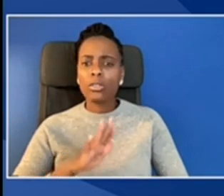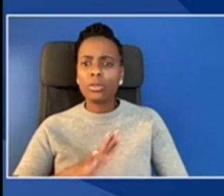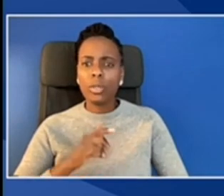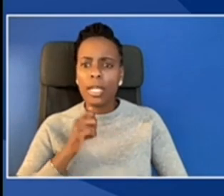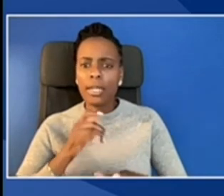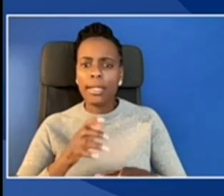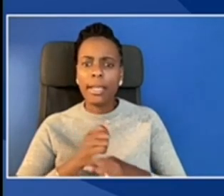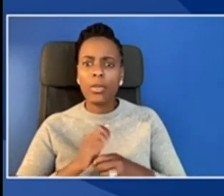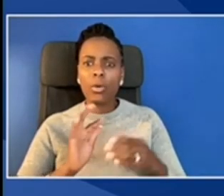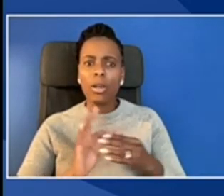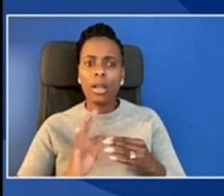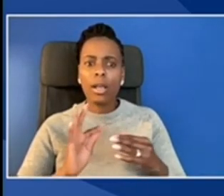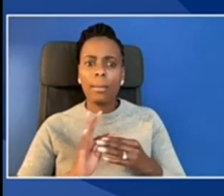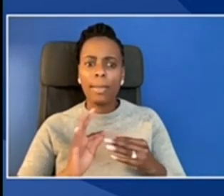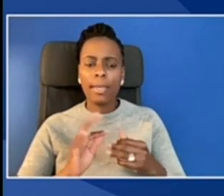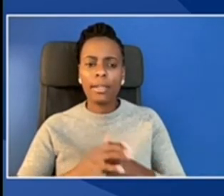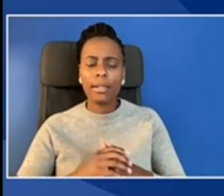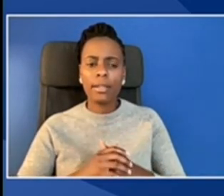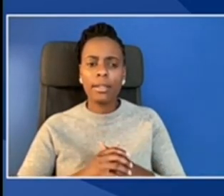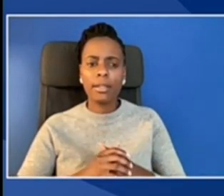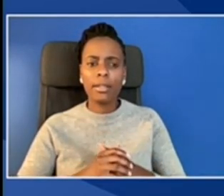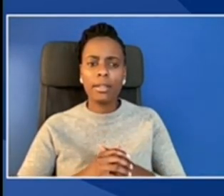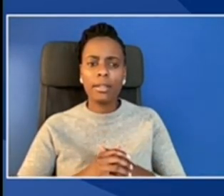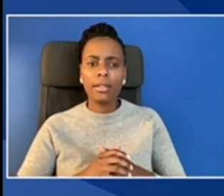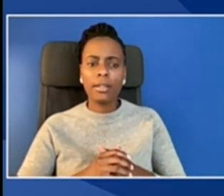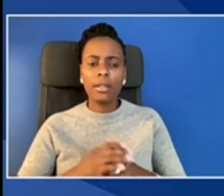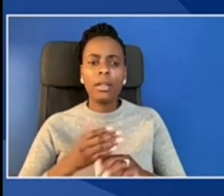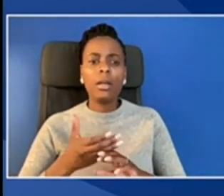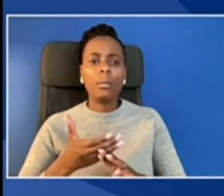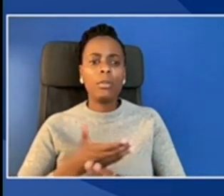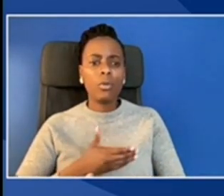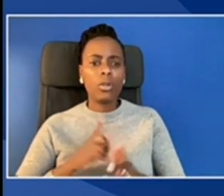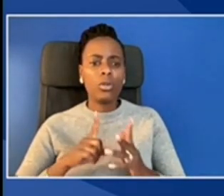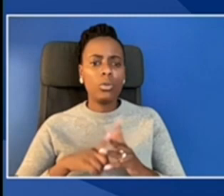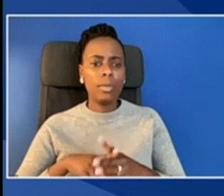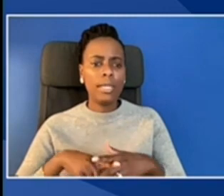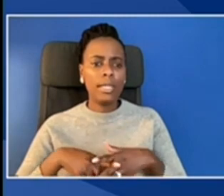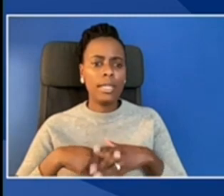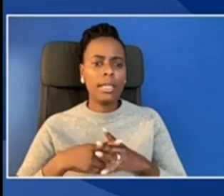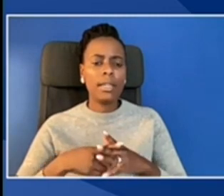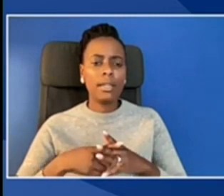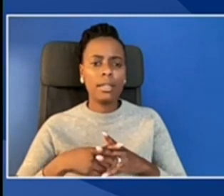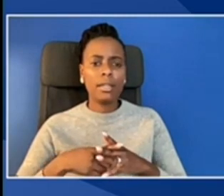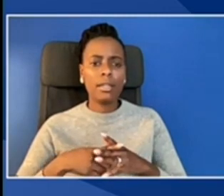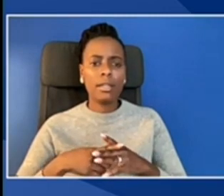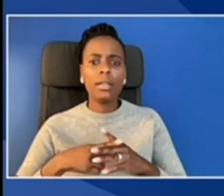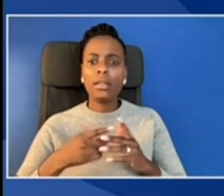I would- real quick, before you begin, in the interest of time, I'm going to, after